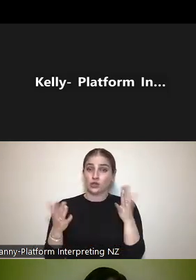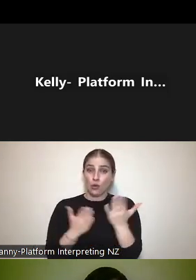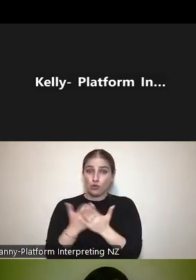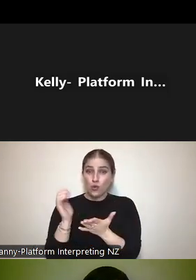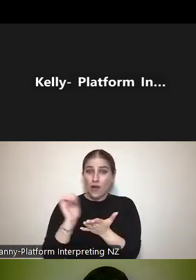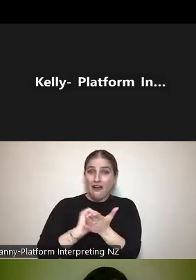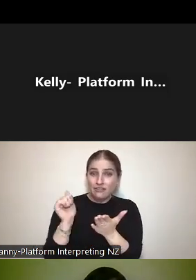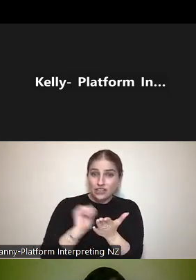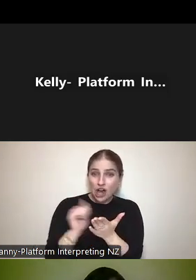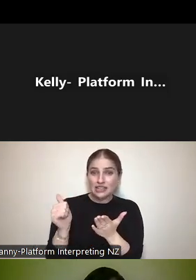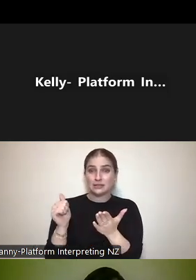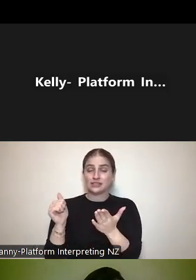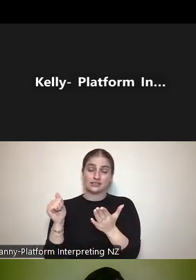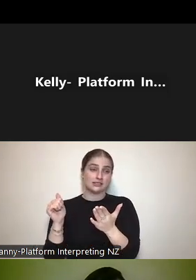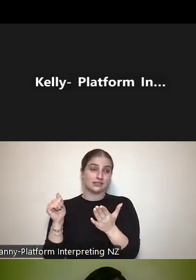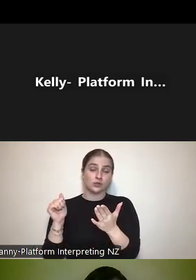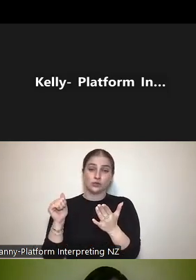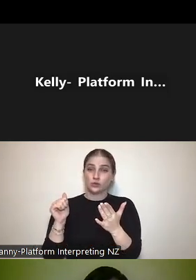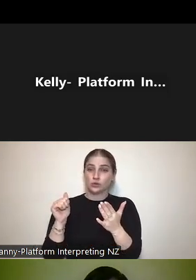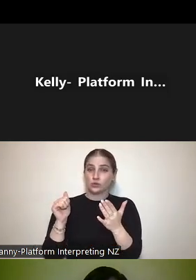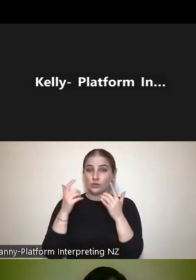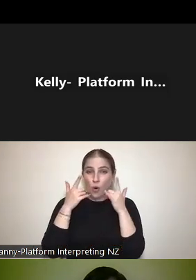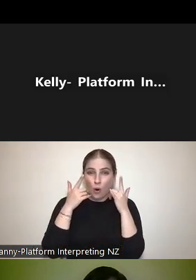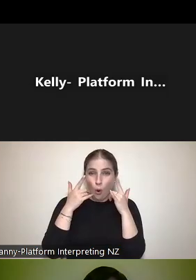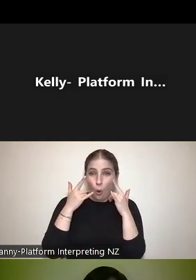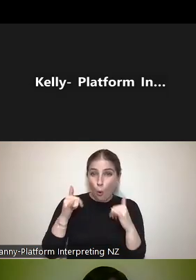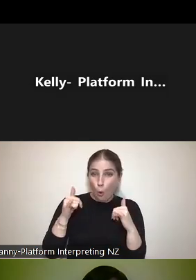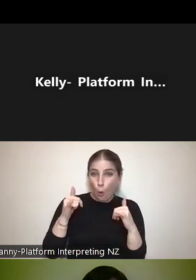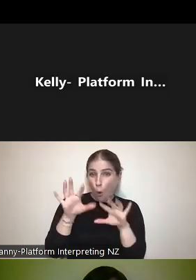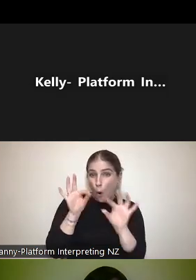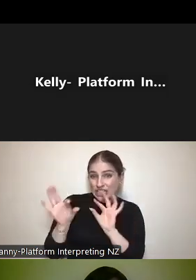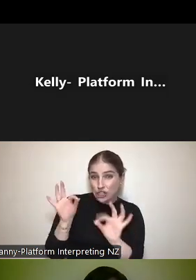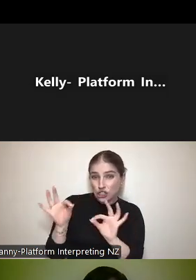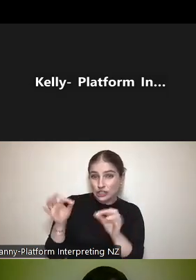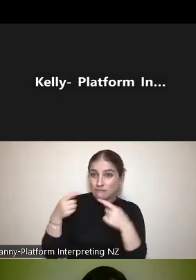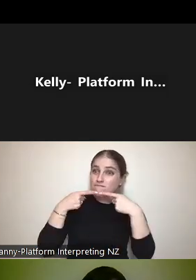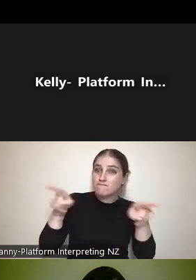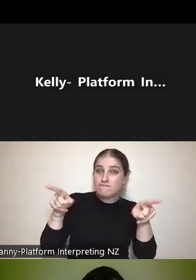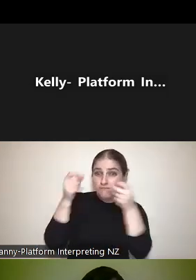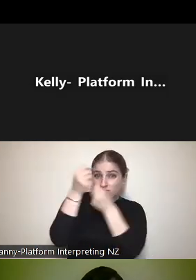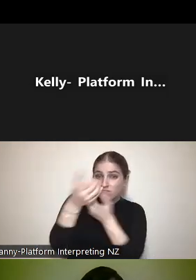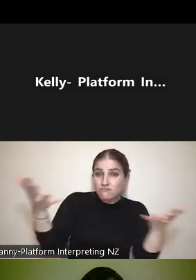putting out your audition notices, when you're writing up your character bios.